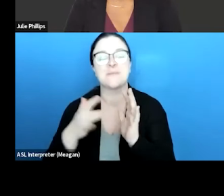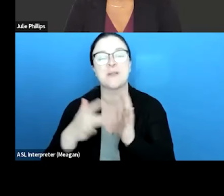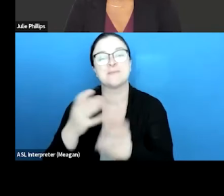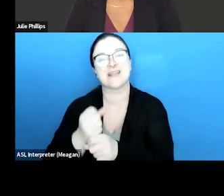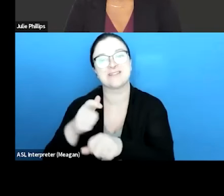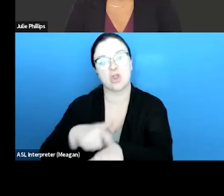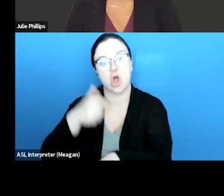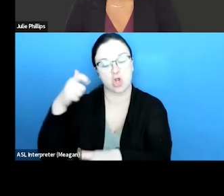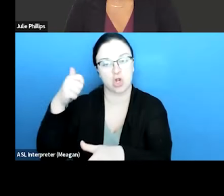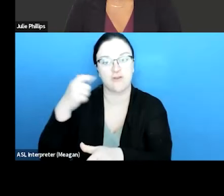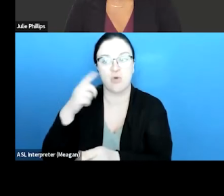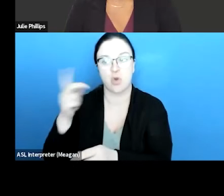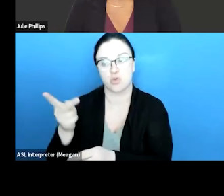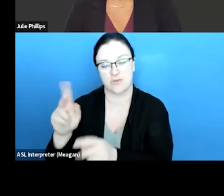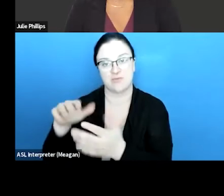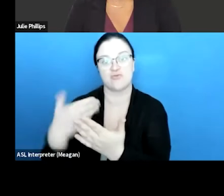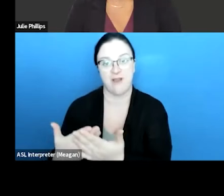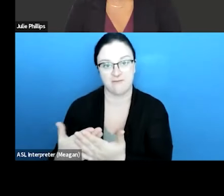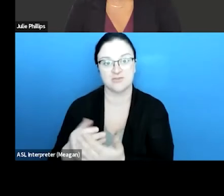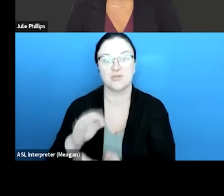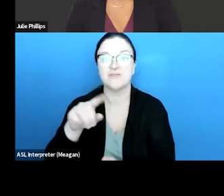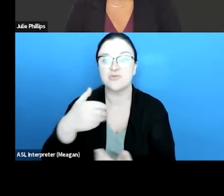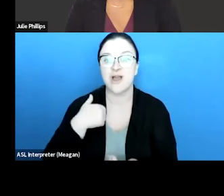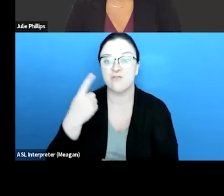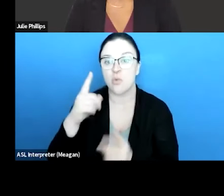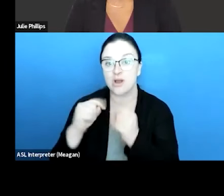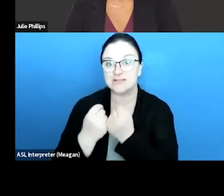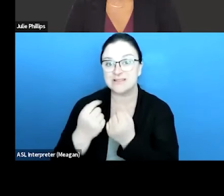So, if you've got one team member that's 15 minutes away